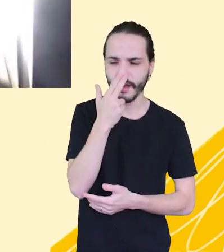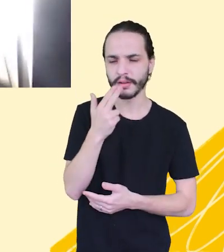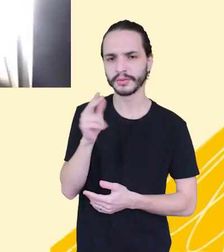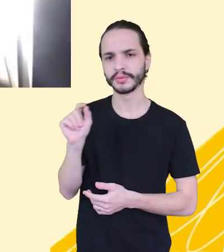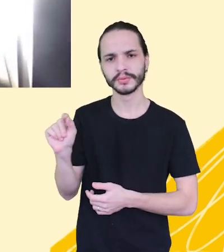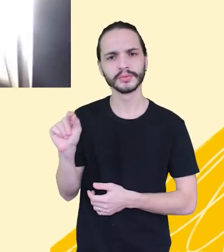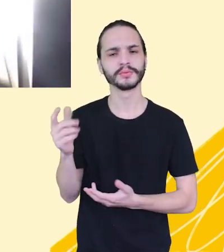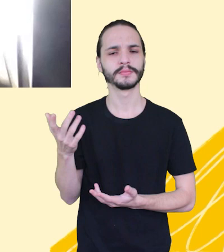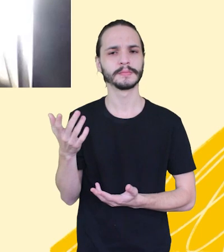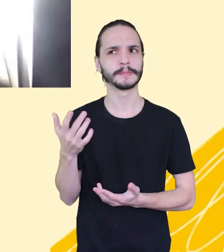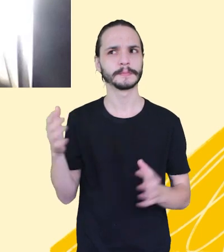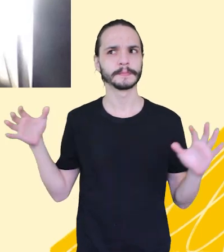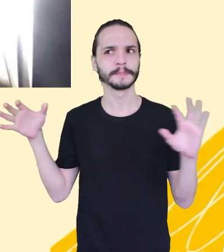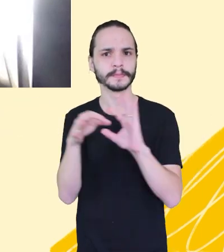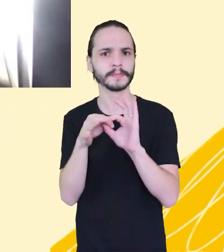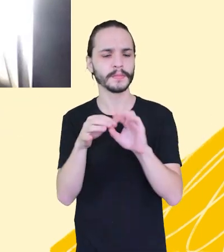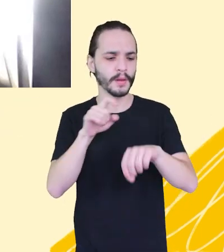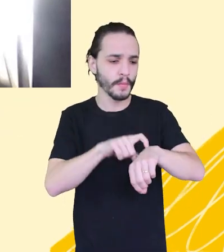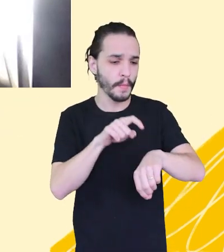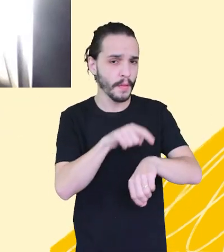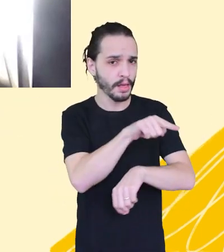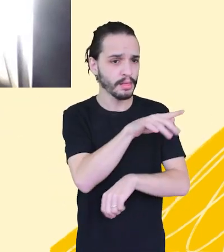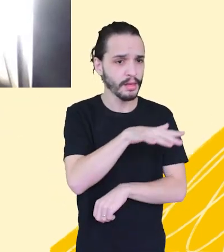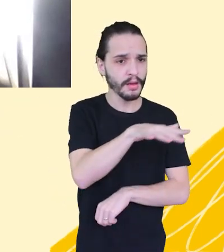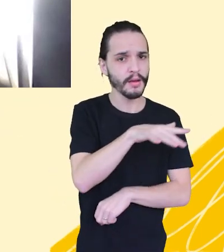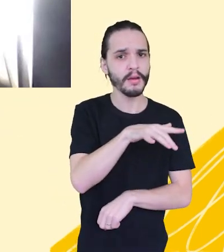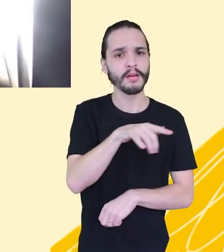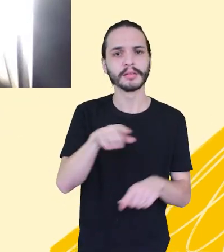What I was doing at that moment and what I was seeing in cinema